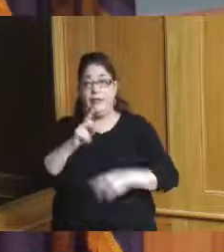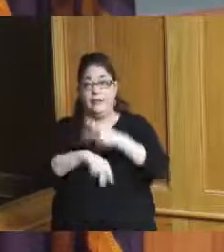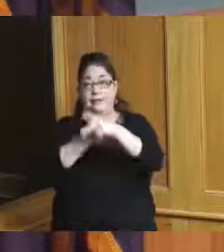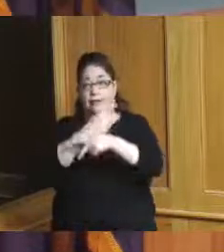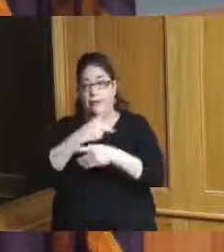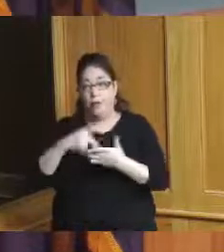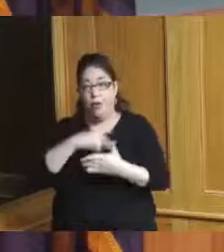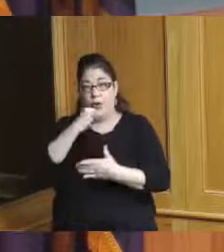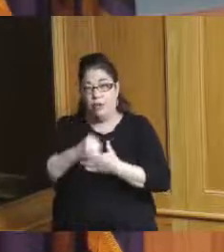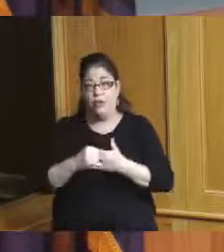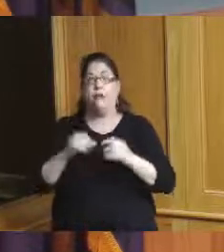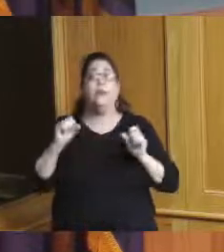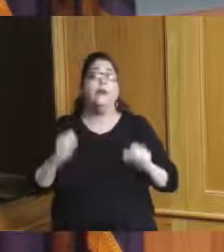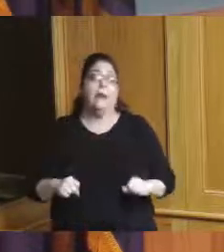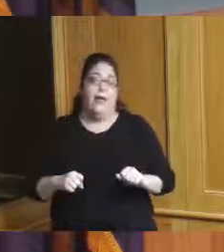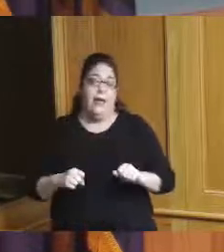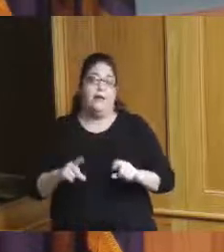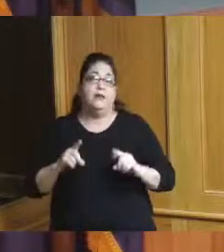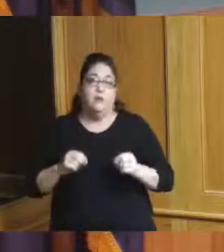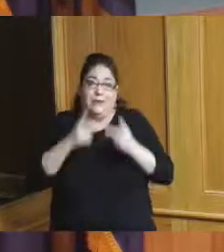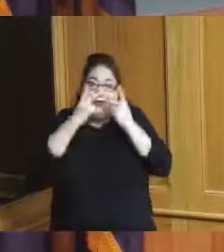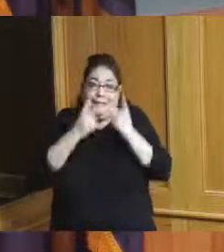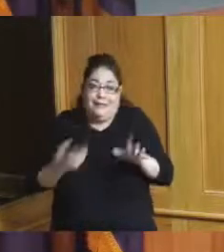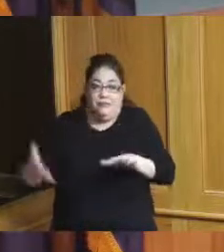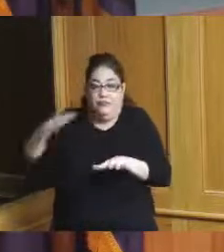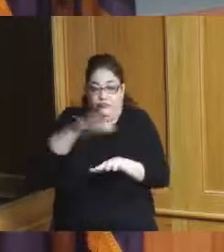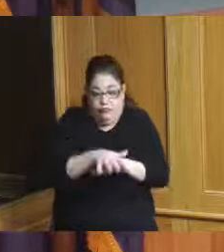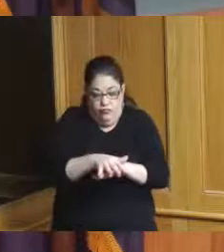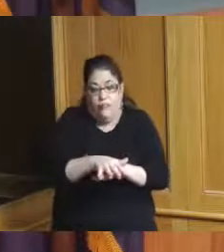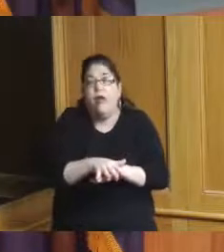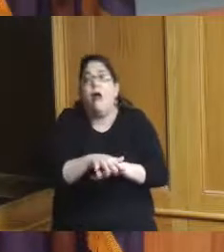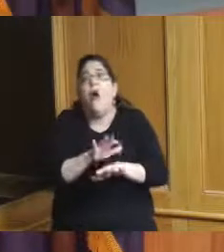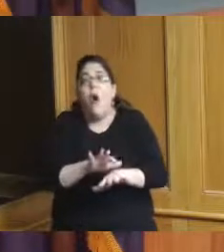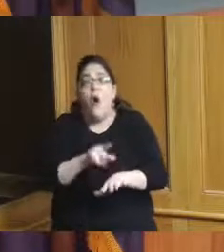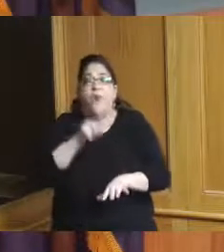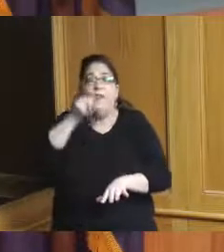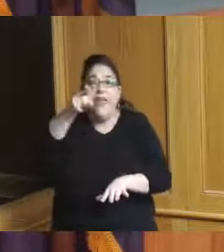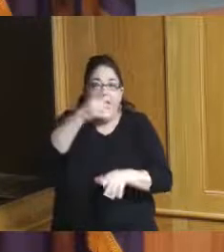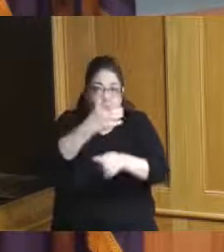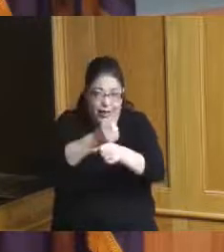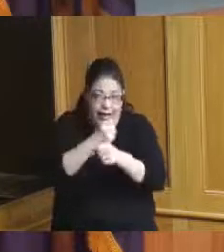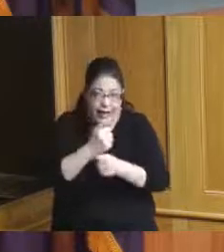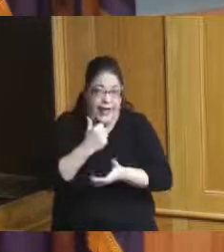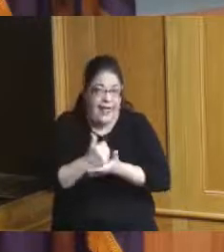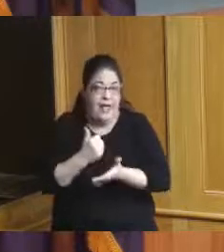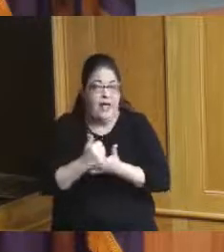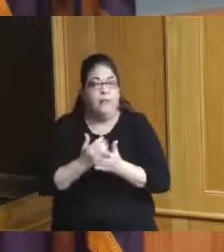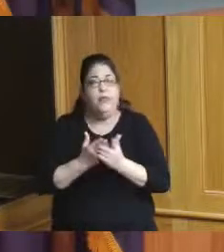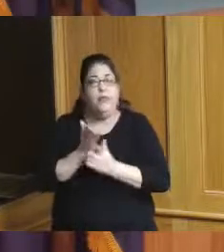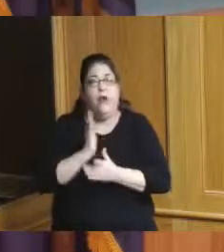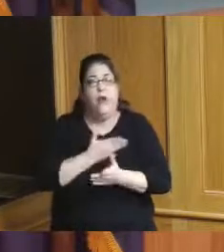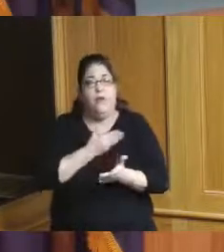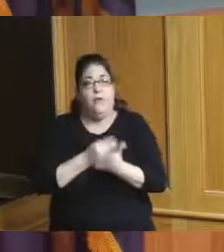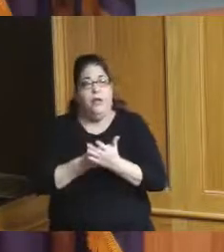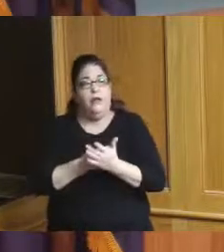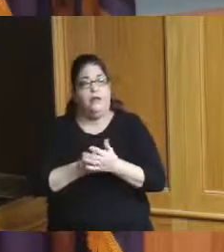then again we would be able to see this on a interactive google maps style thing so that when